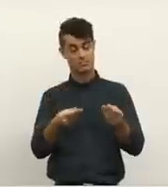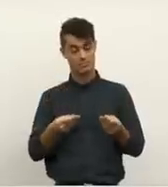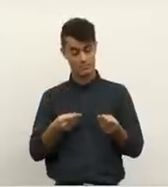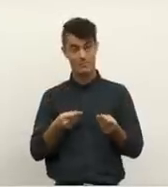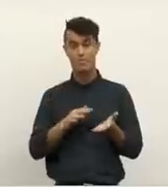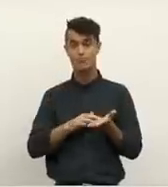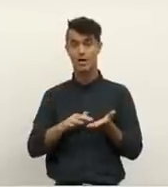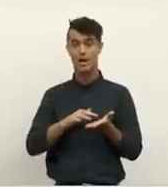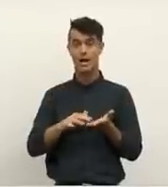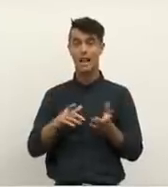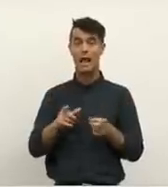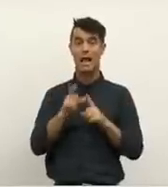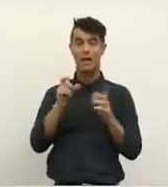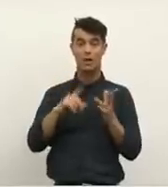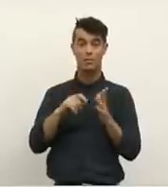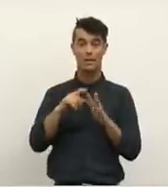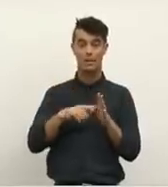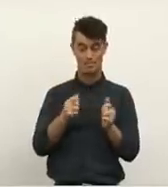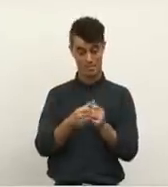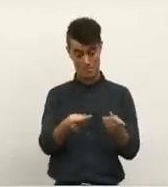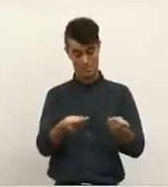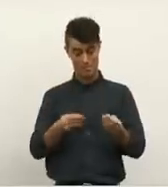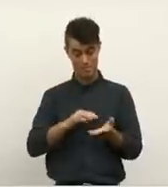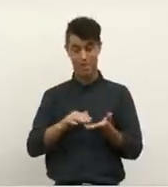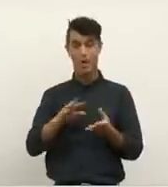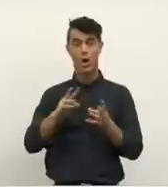without having to go through an agency and wait a couple of months